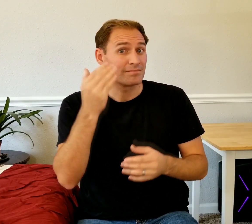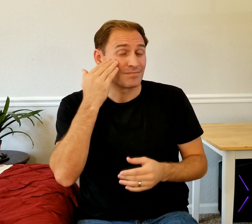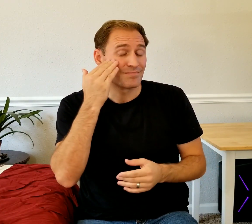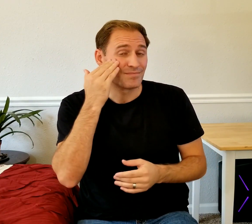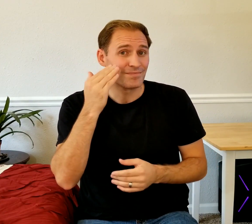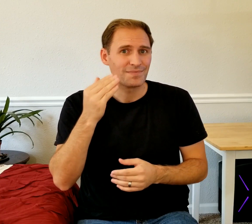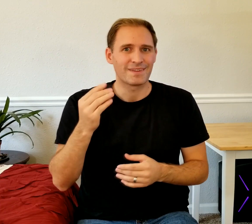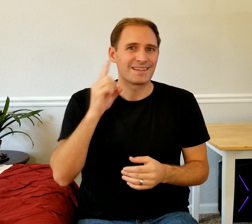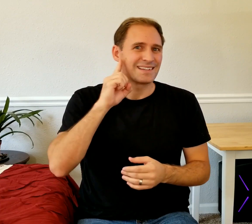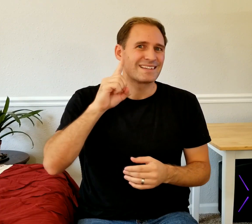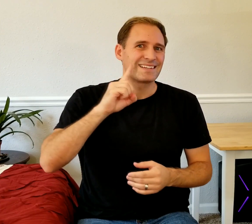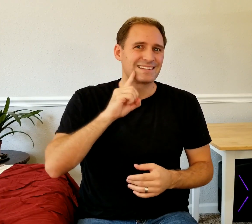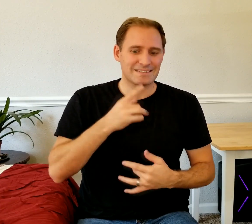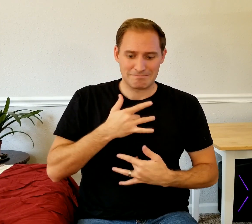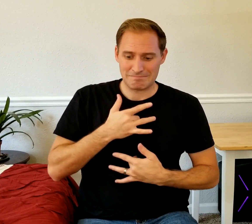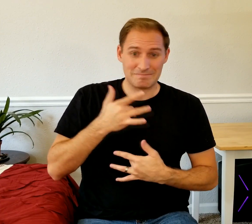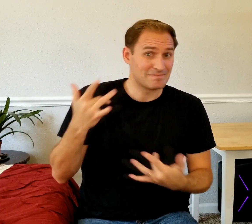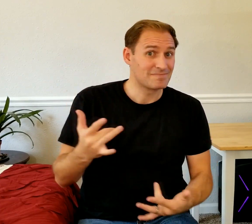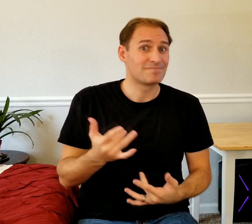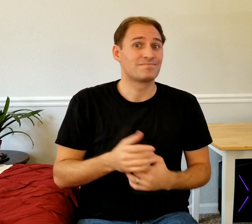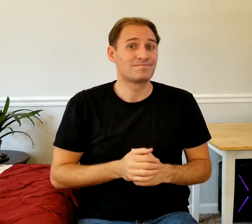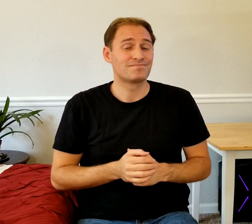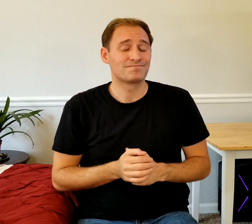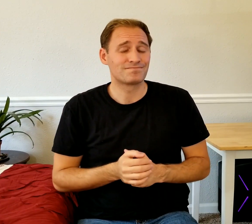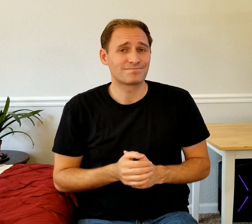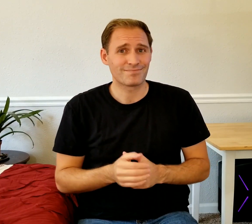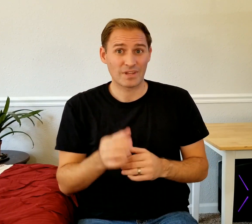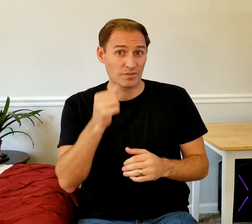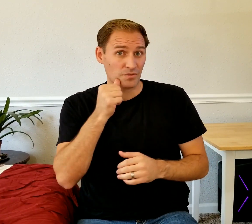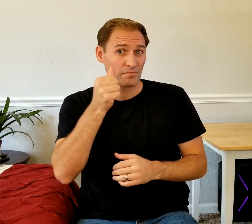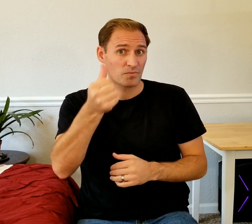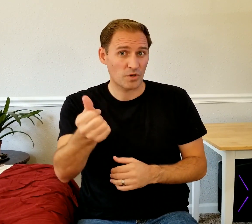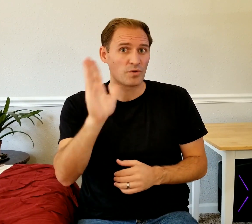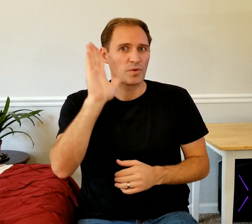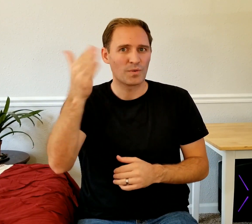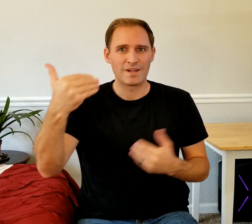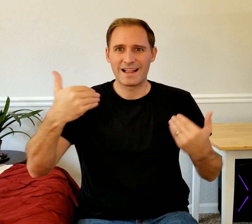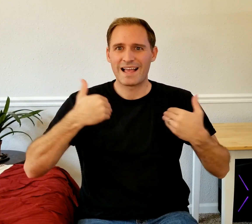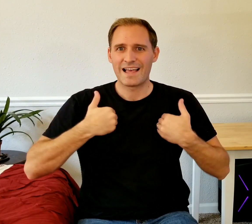tomorrow, this Friday we will be hosting a deaf event in Porterville, CA